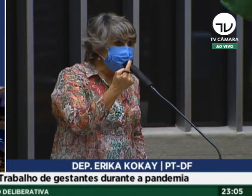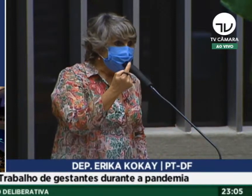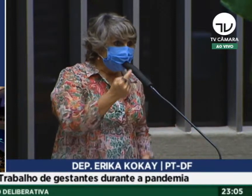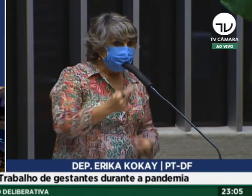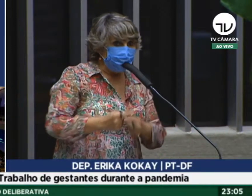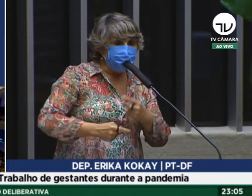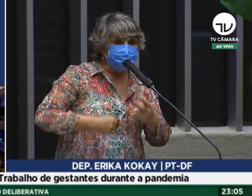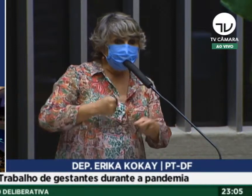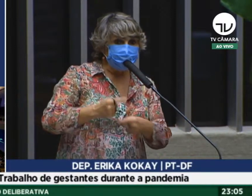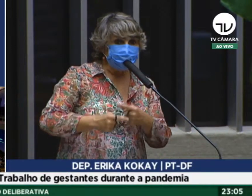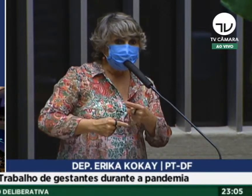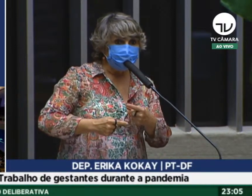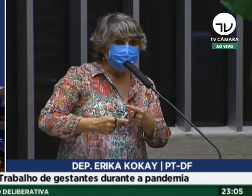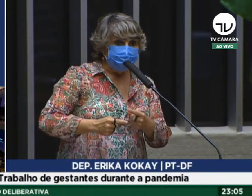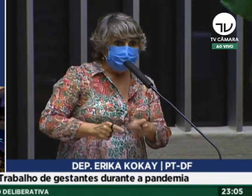ESTRUTURANTE NA CONSTRUÇÃO